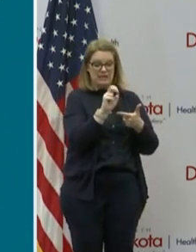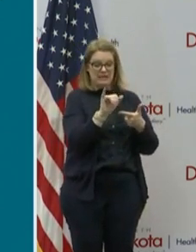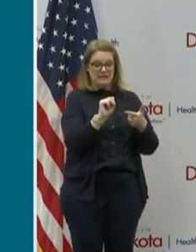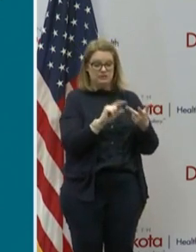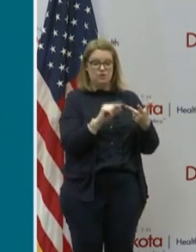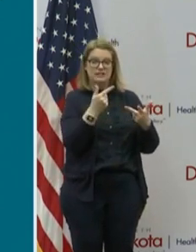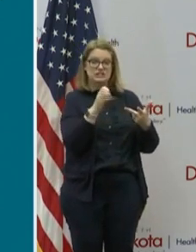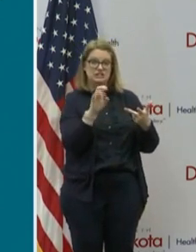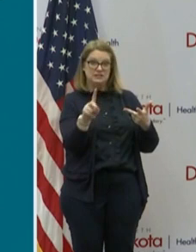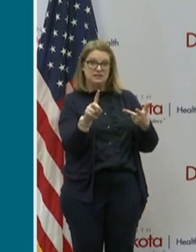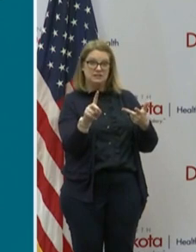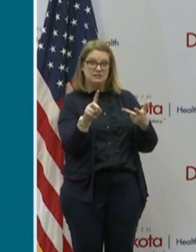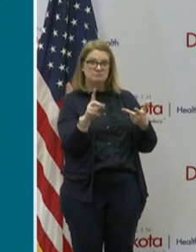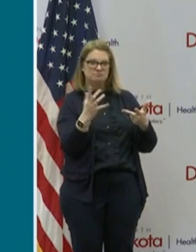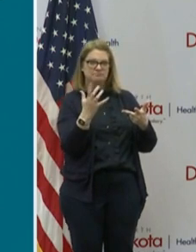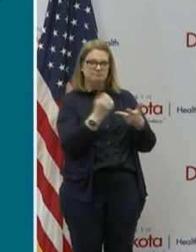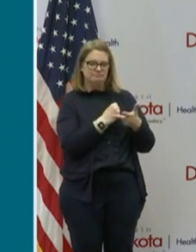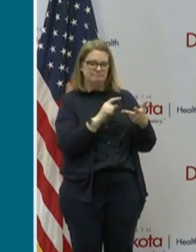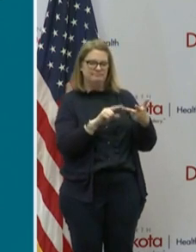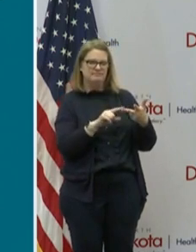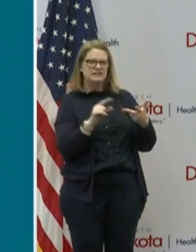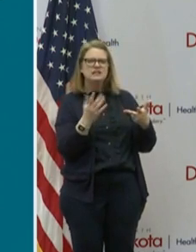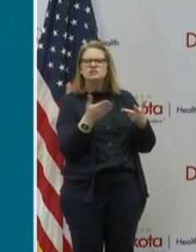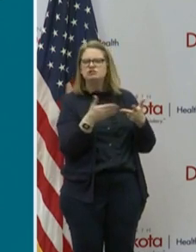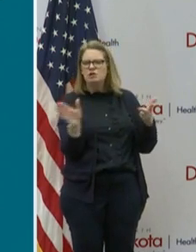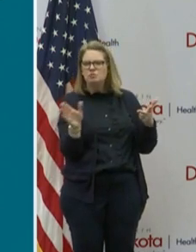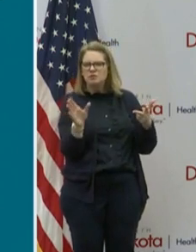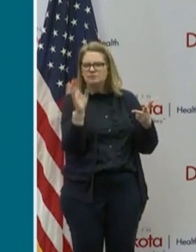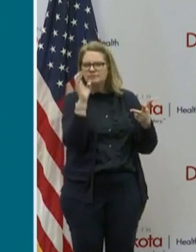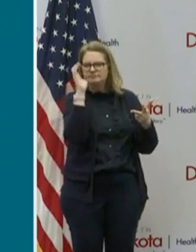OVER 1100 ARE WAITING TO TAKE